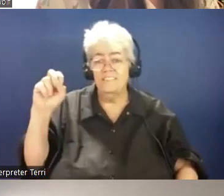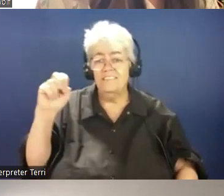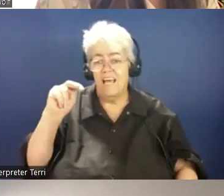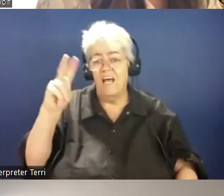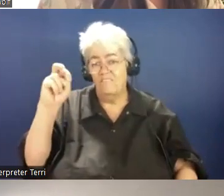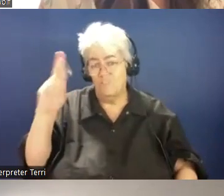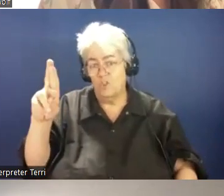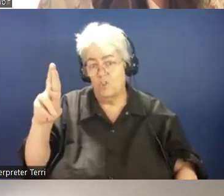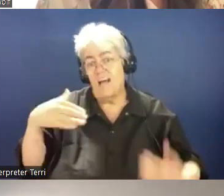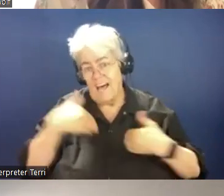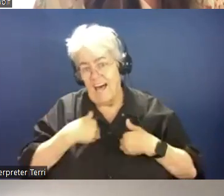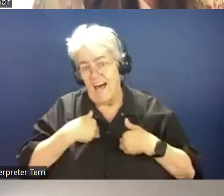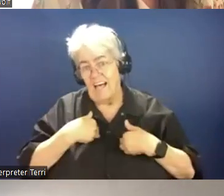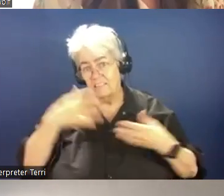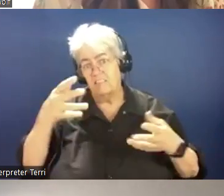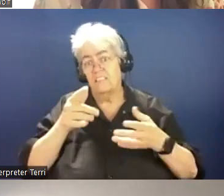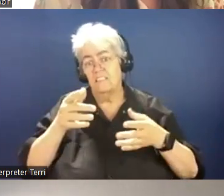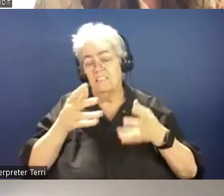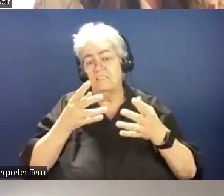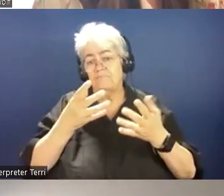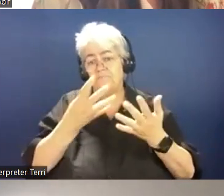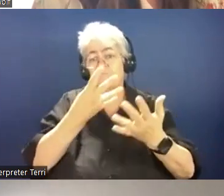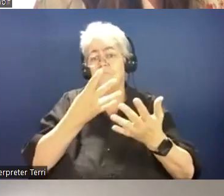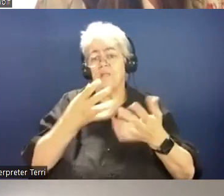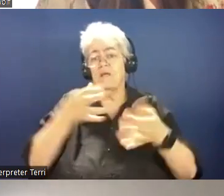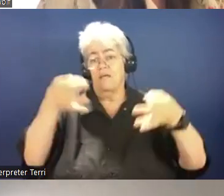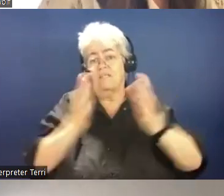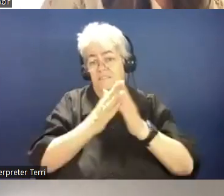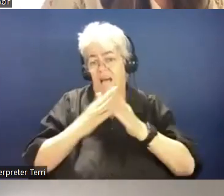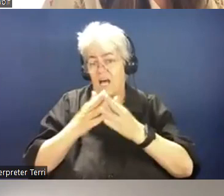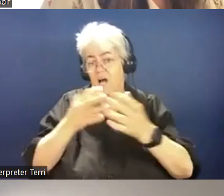And that one was definitely at the highest case load. There were some concerns about